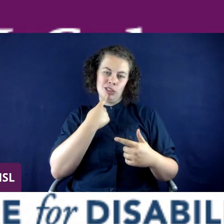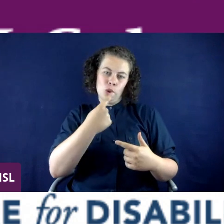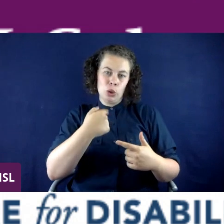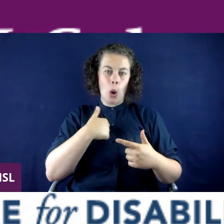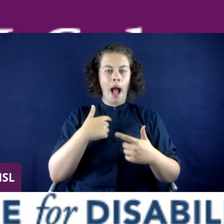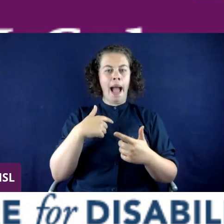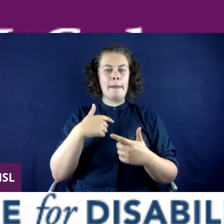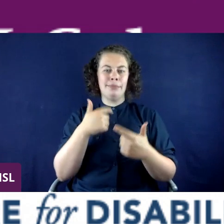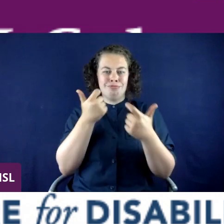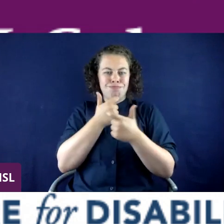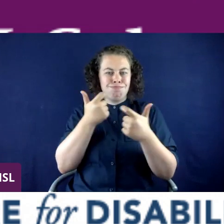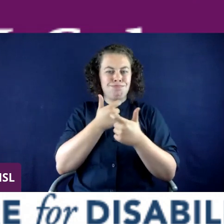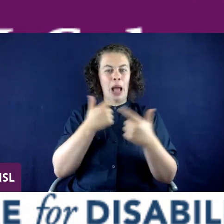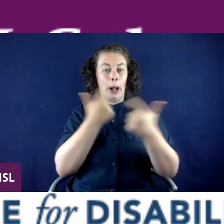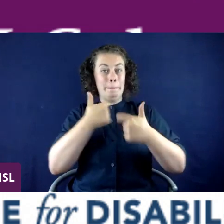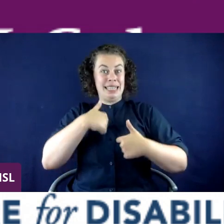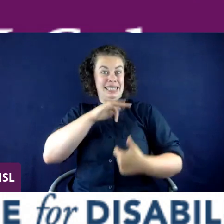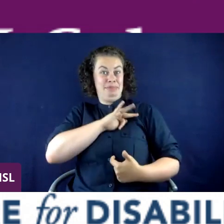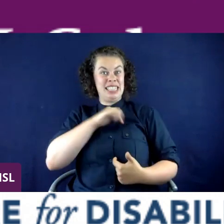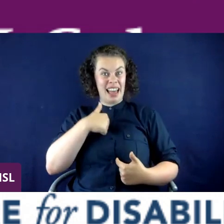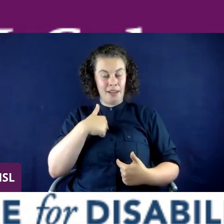example of stand-up comedy.